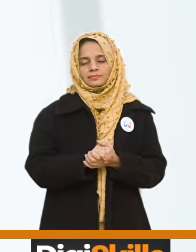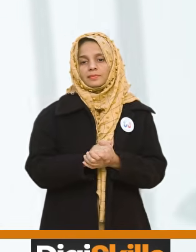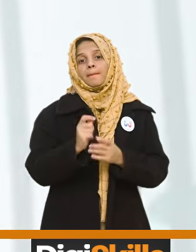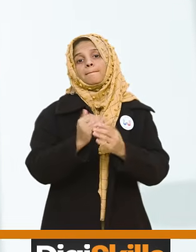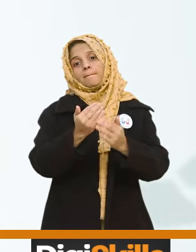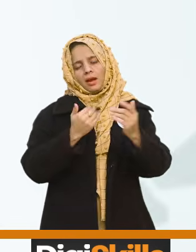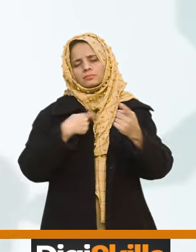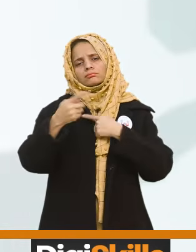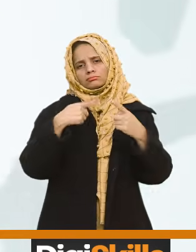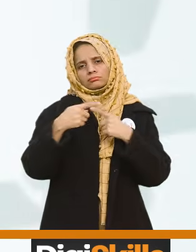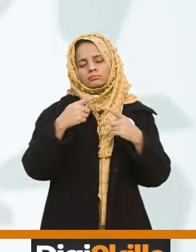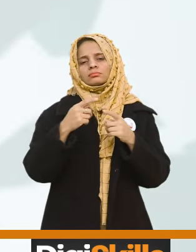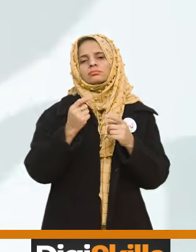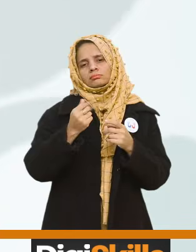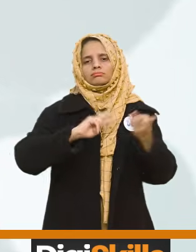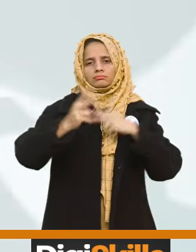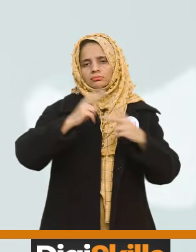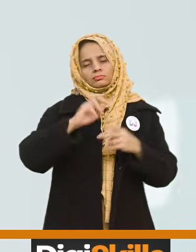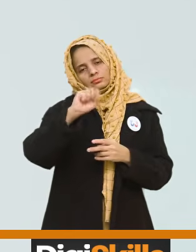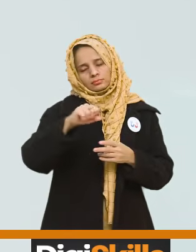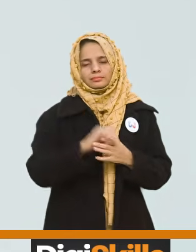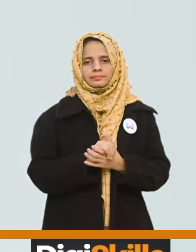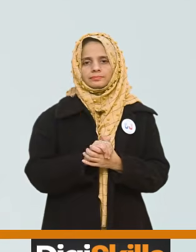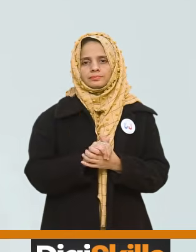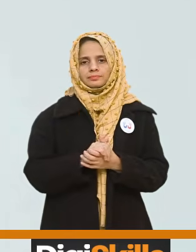But you can alter the price with a mutual agreement.